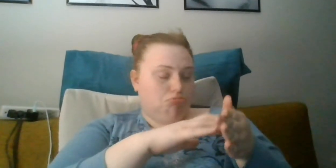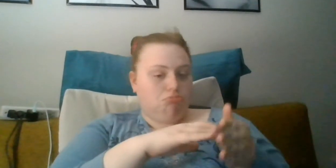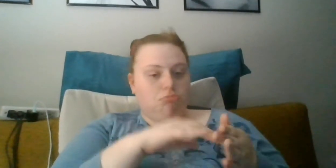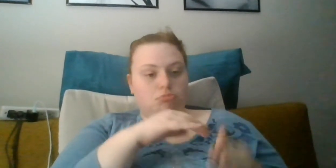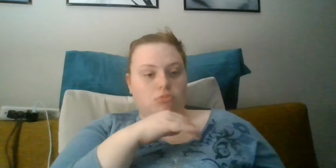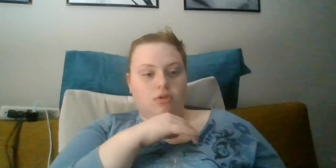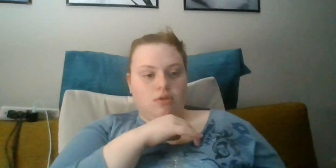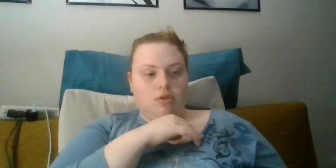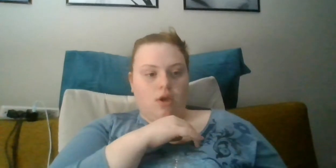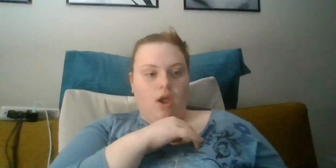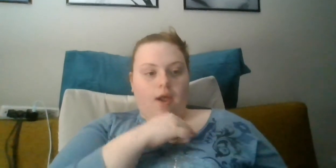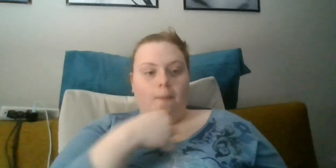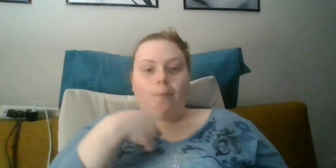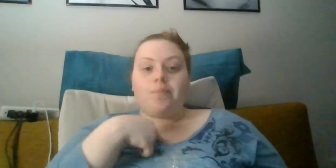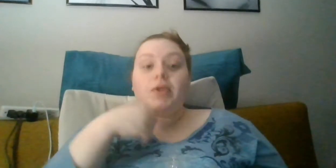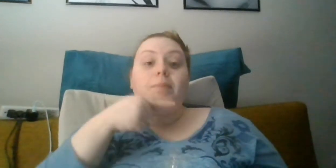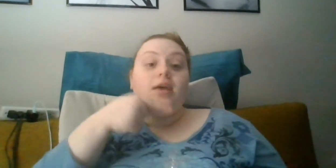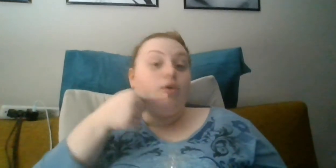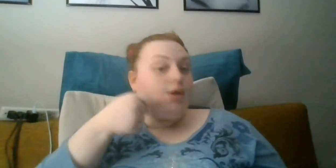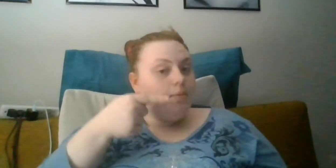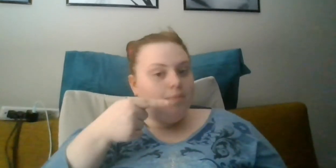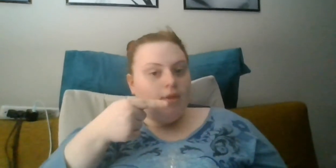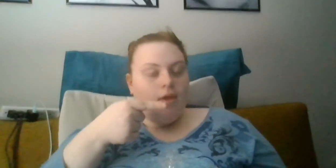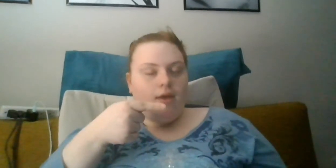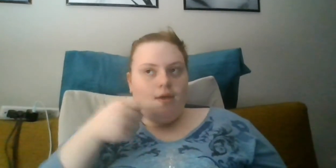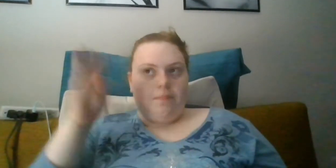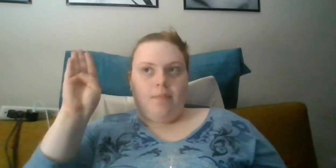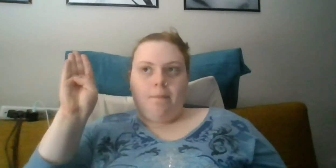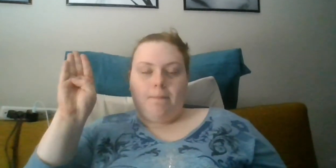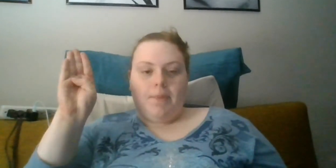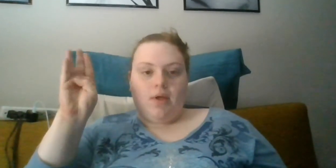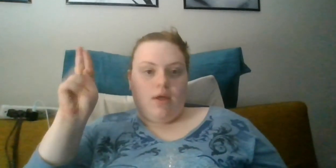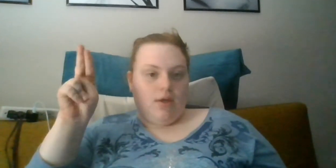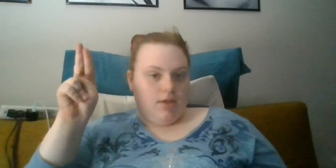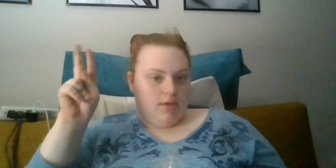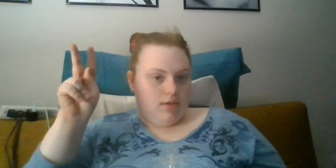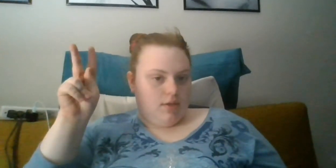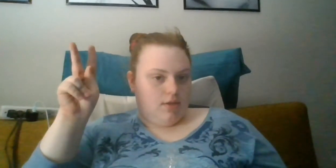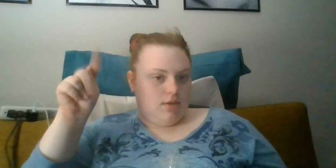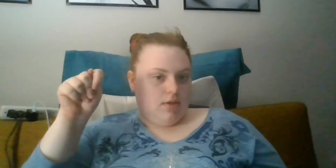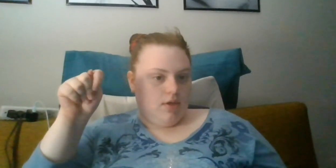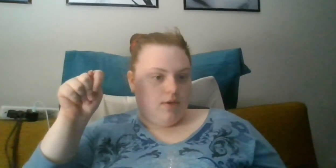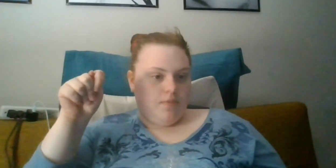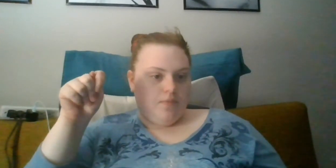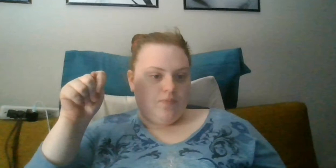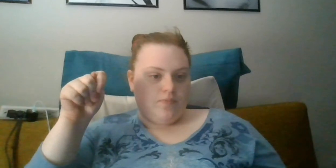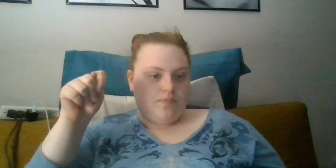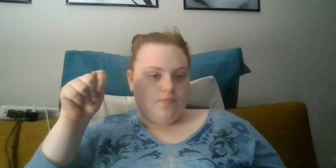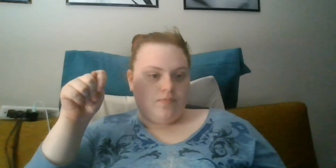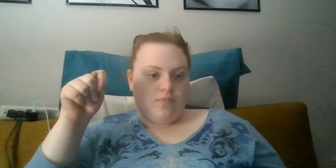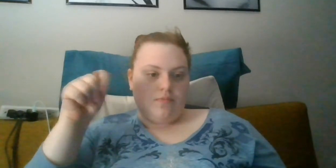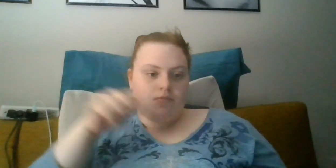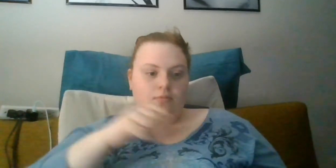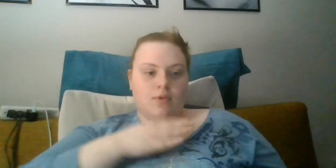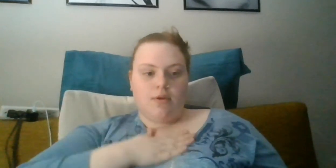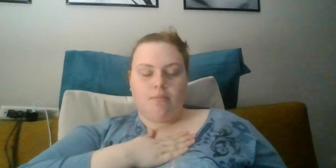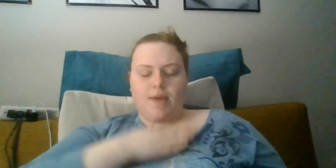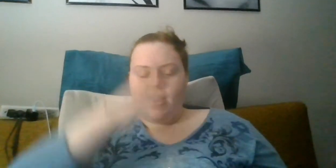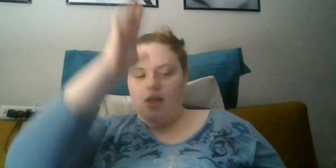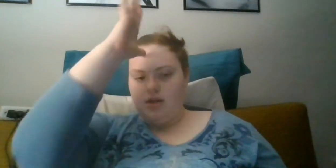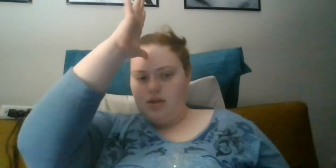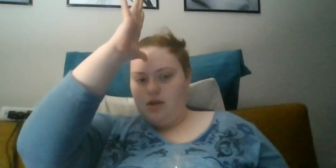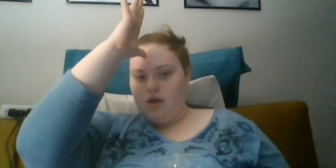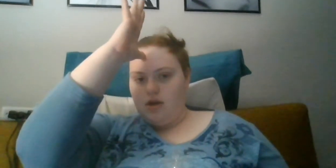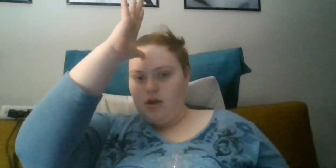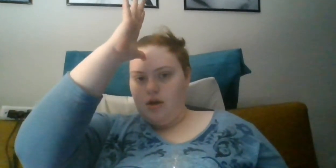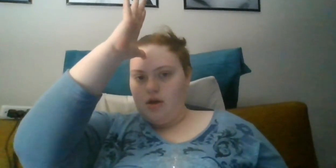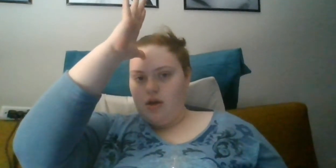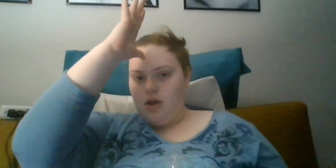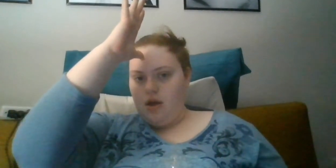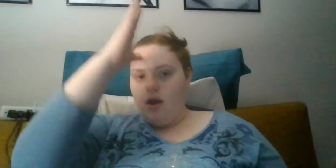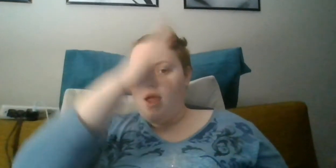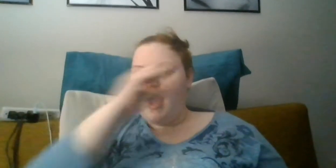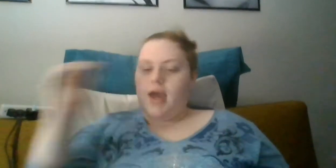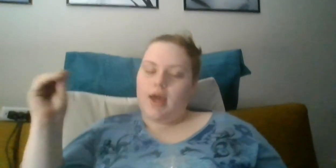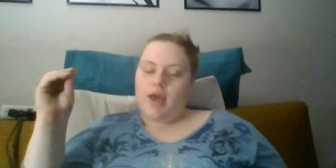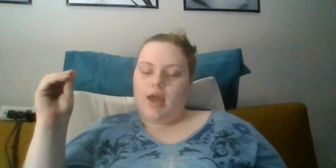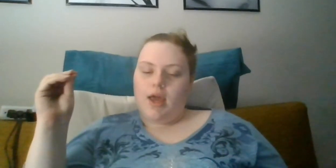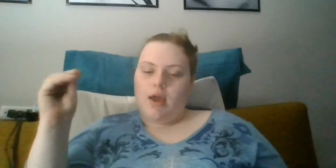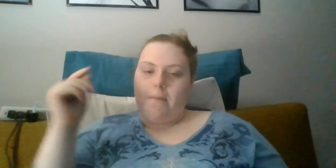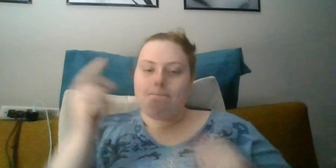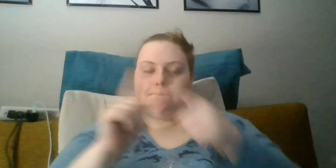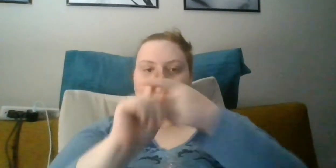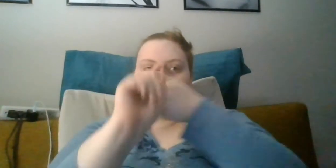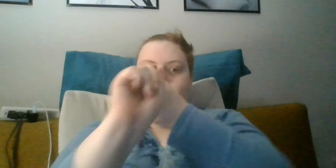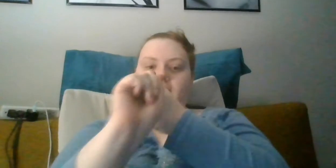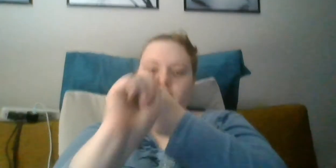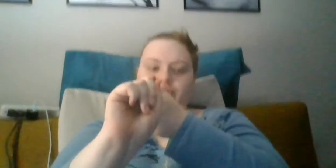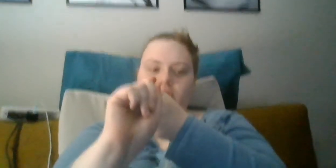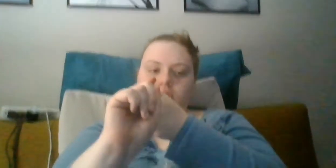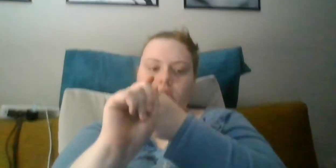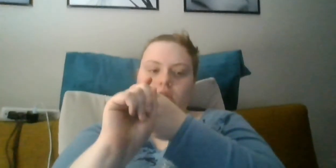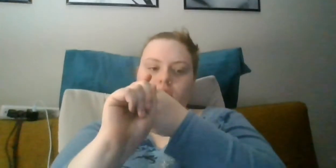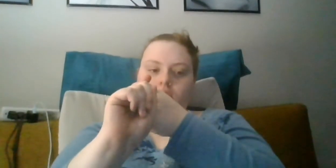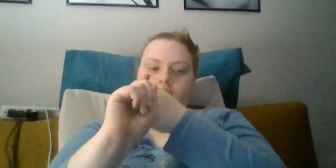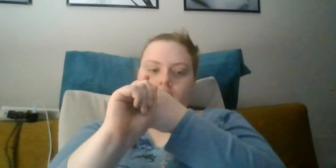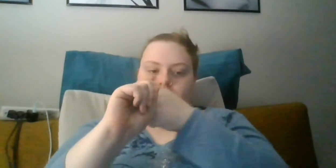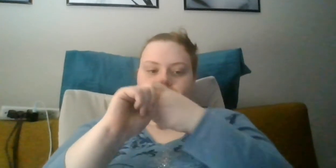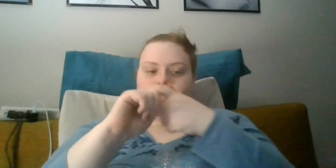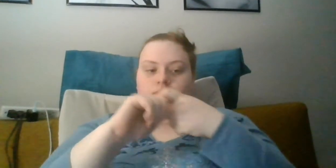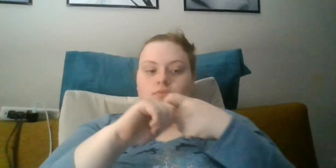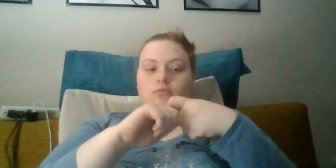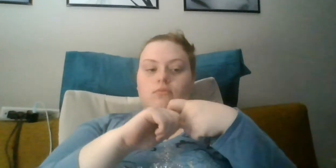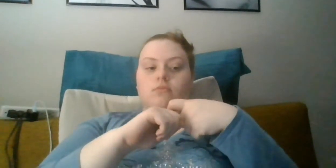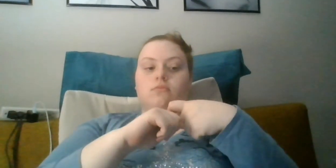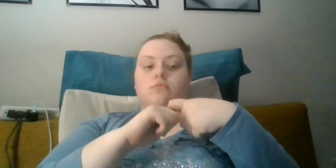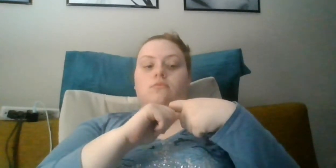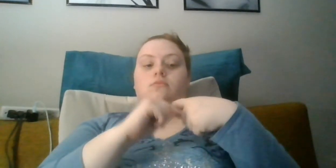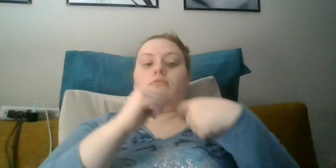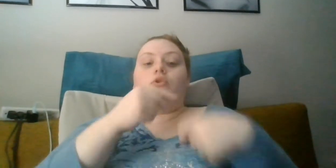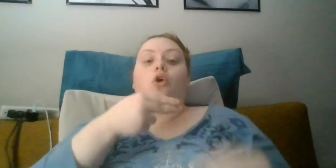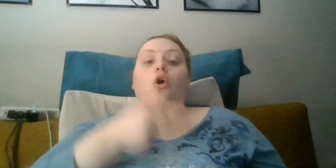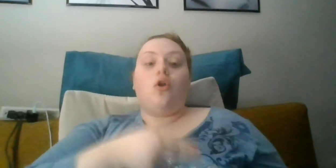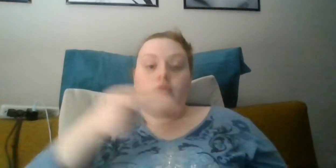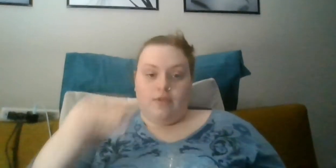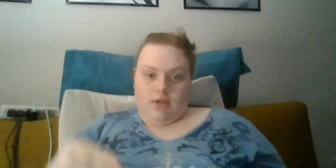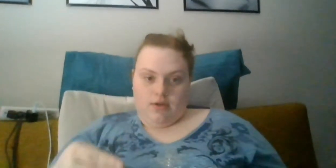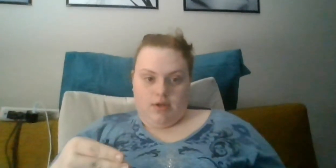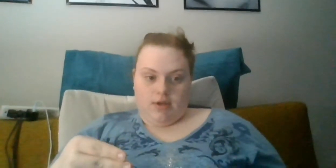I'm hearing but my dad and best friend are hard of hearing.